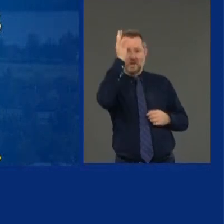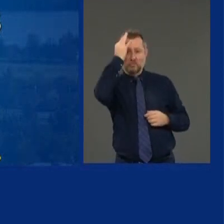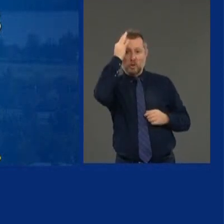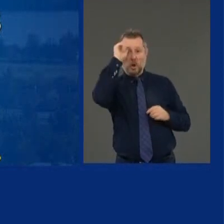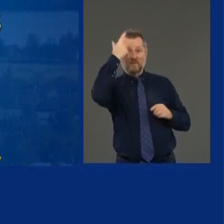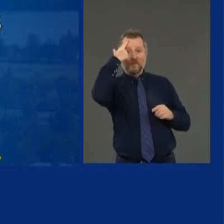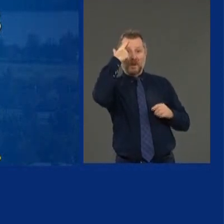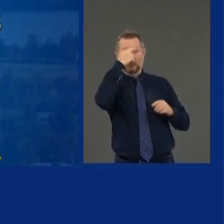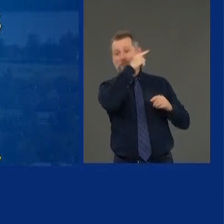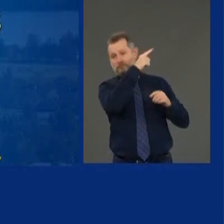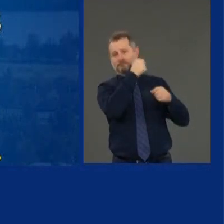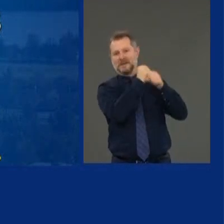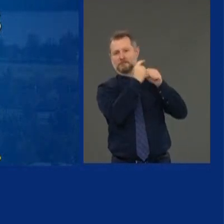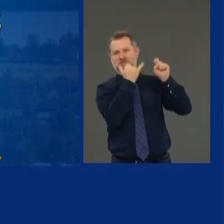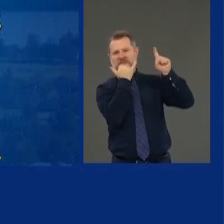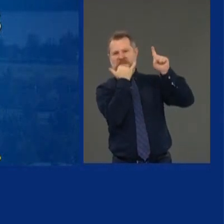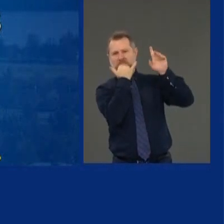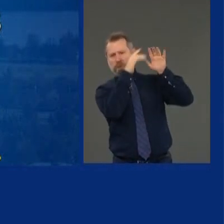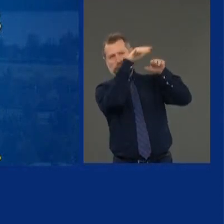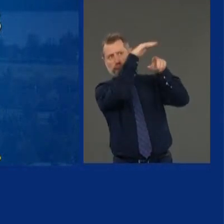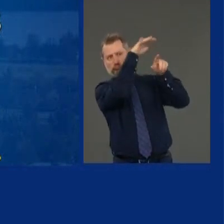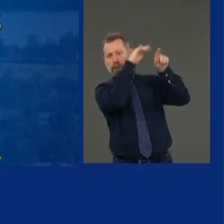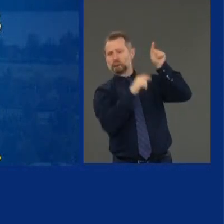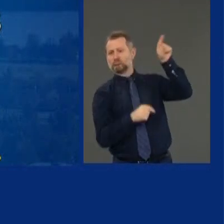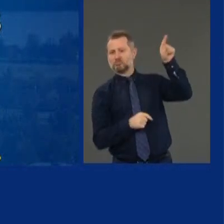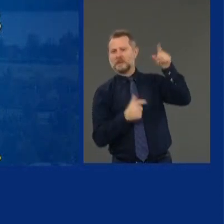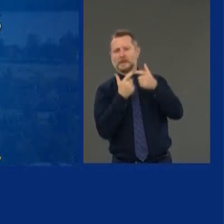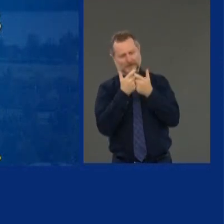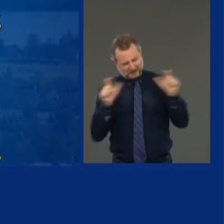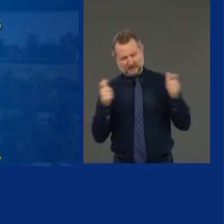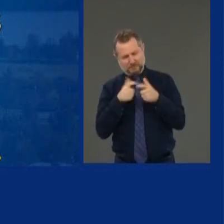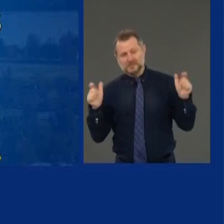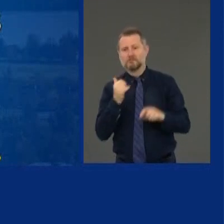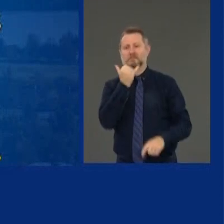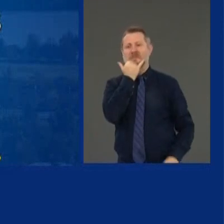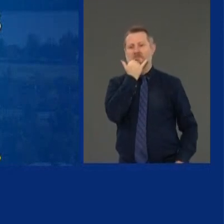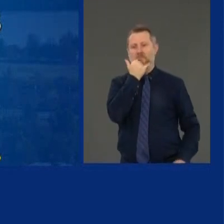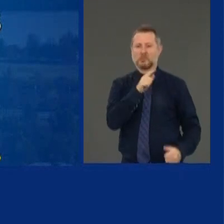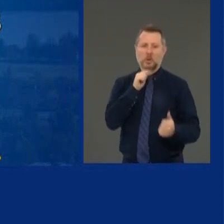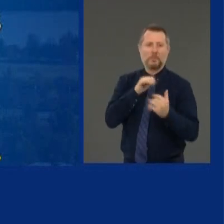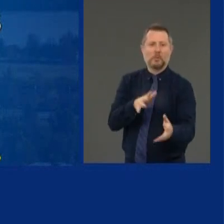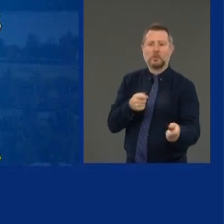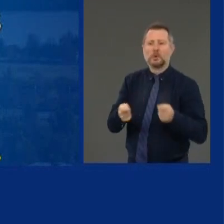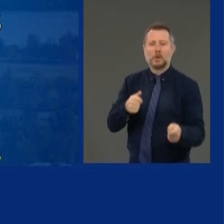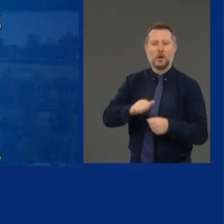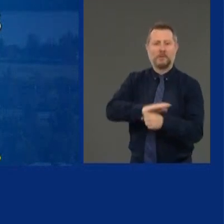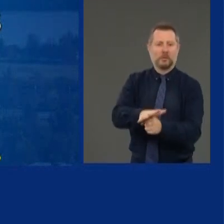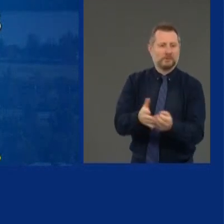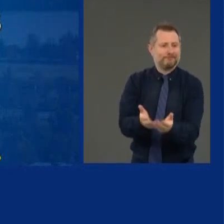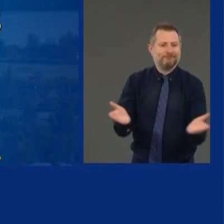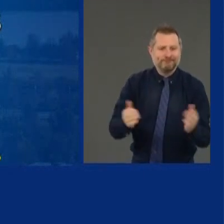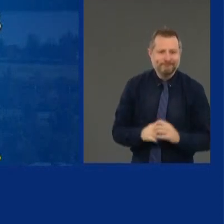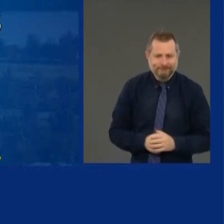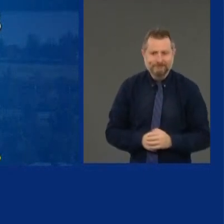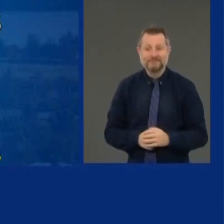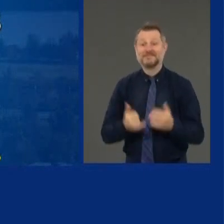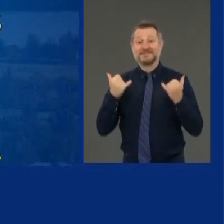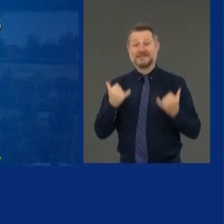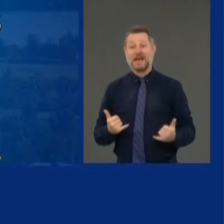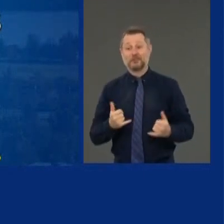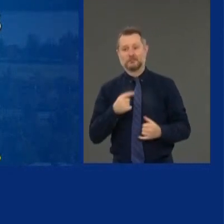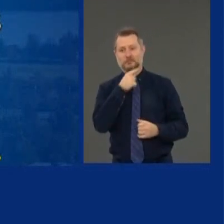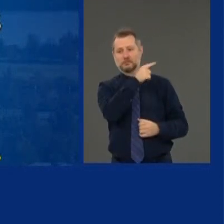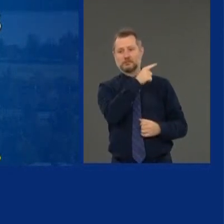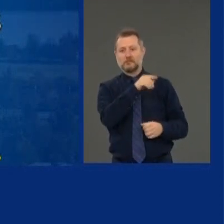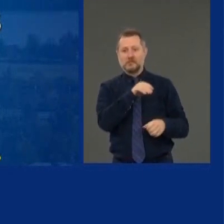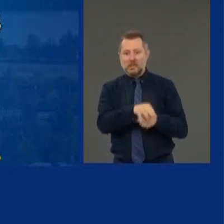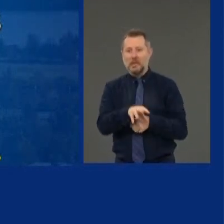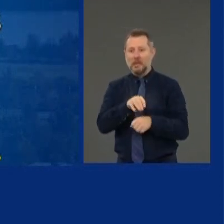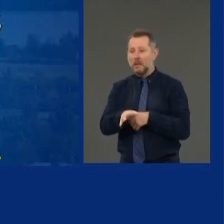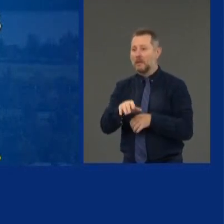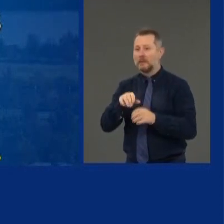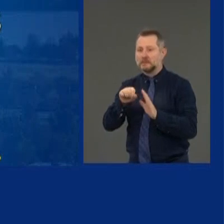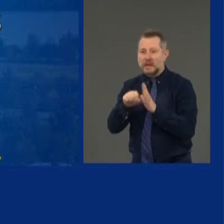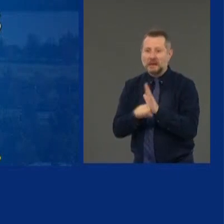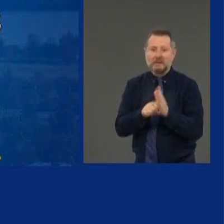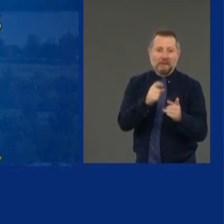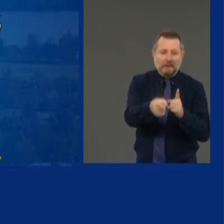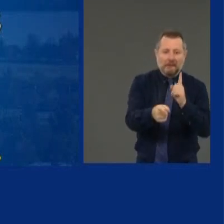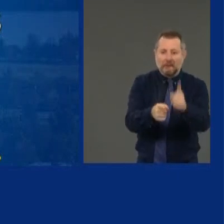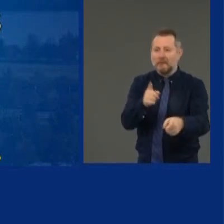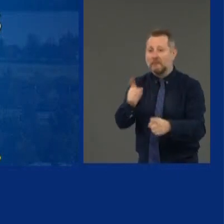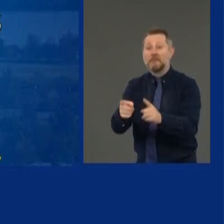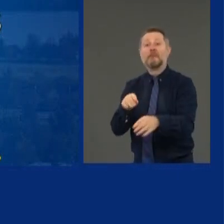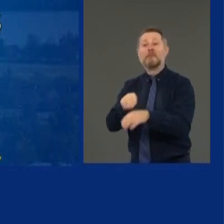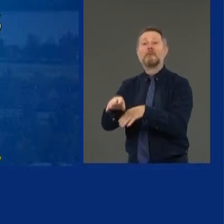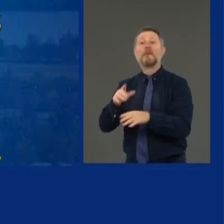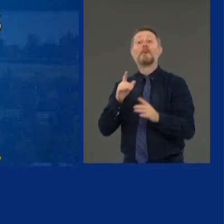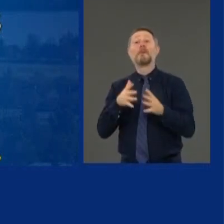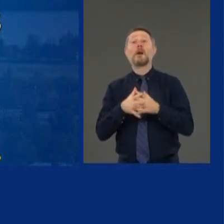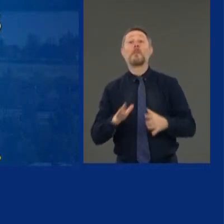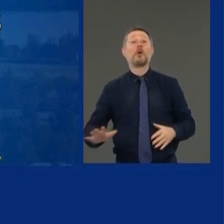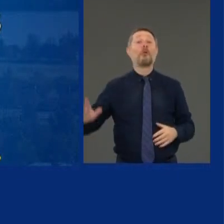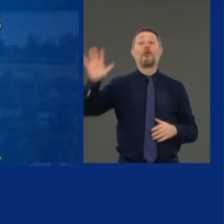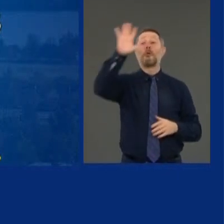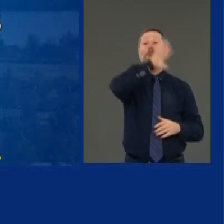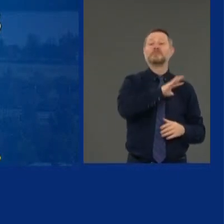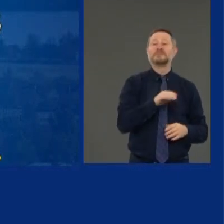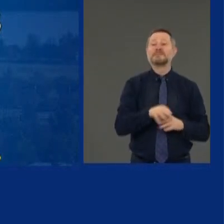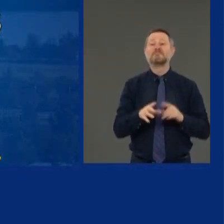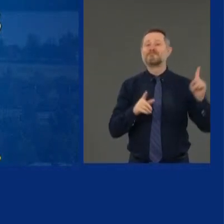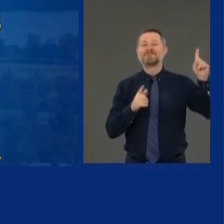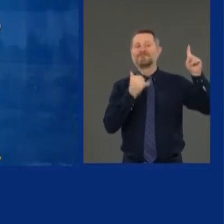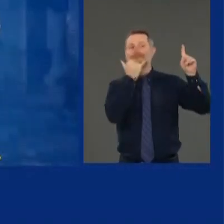THAT'S AN OBJECTIVE COMMENT.